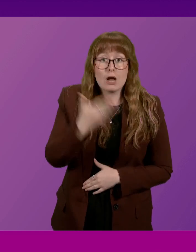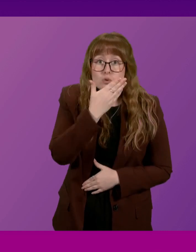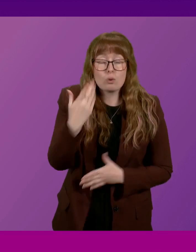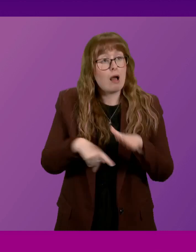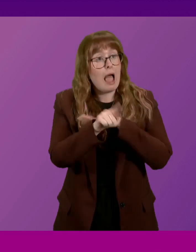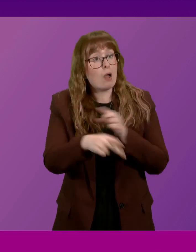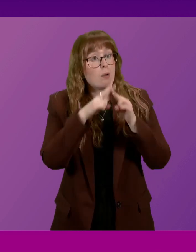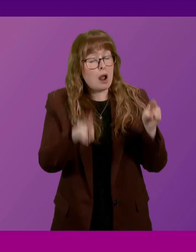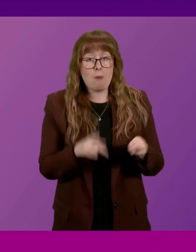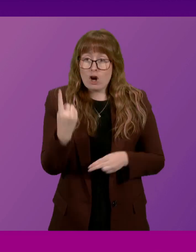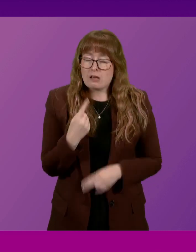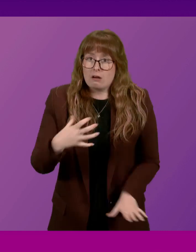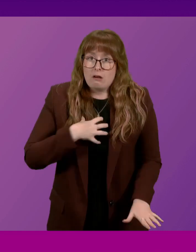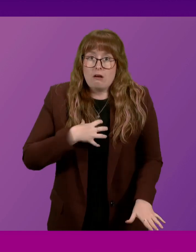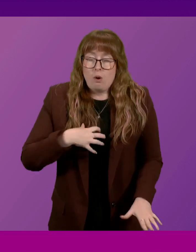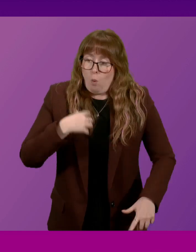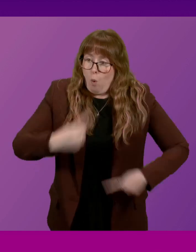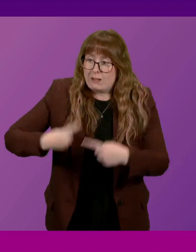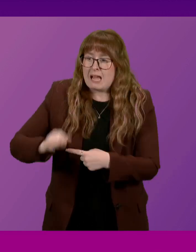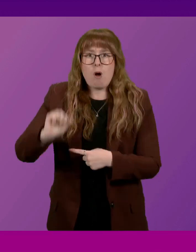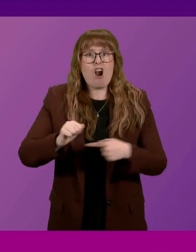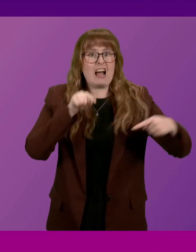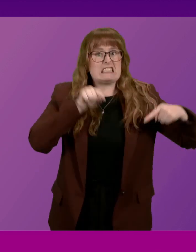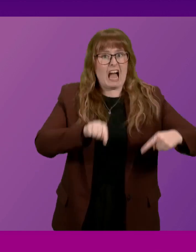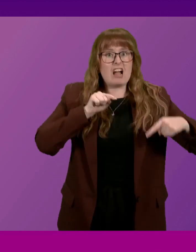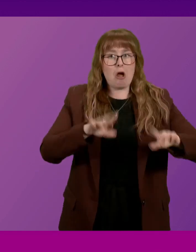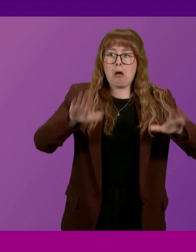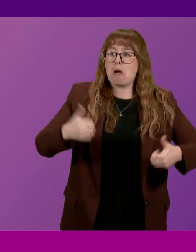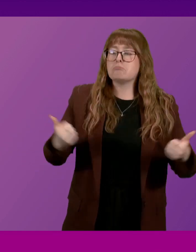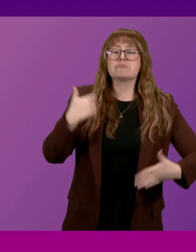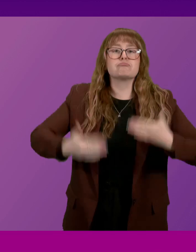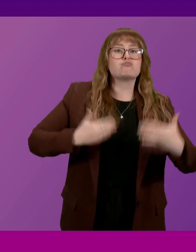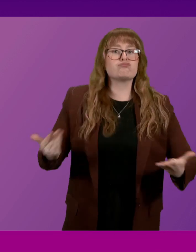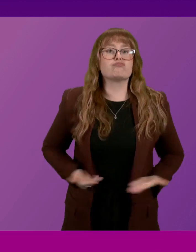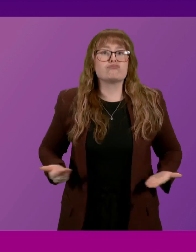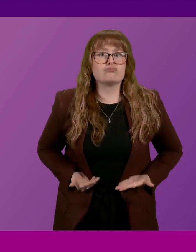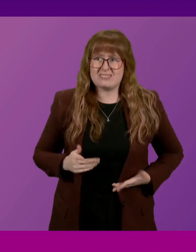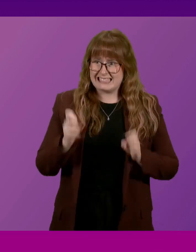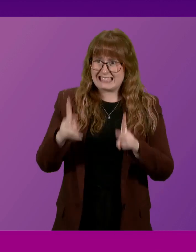lives in fear while her attacker faces no punishment. The system is broken.”